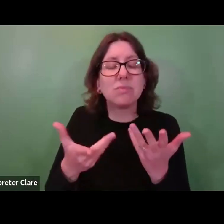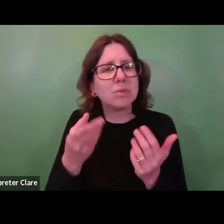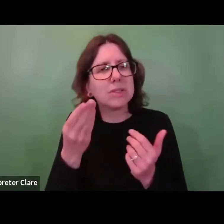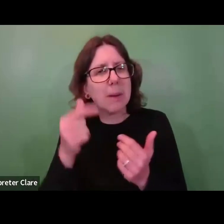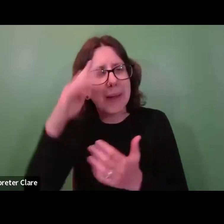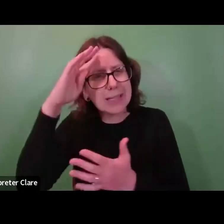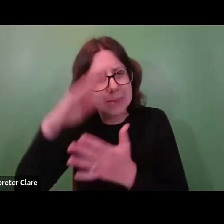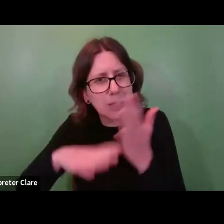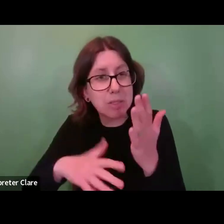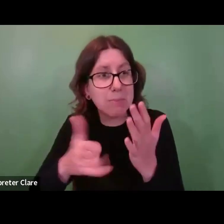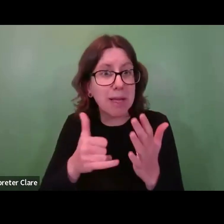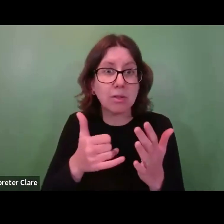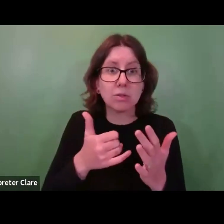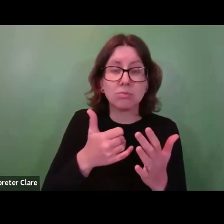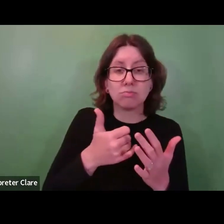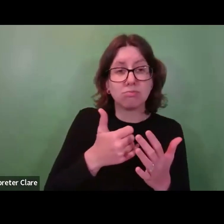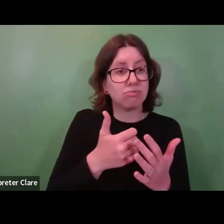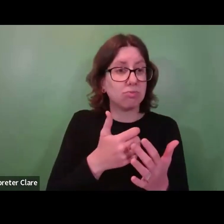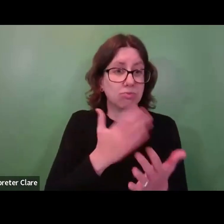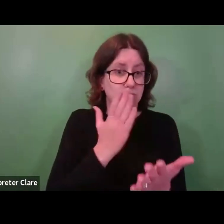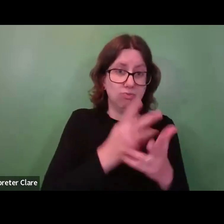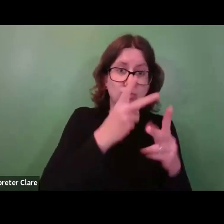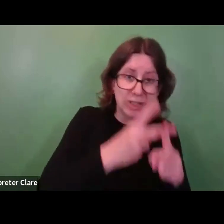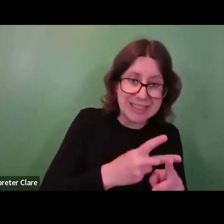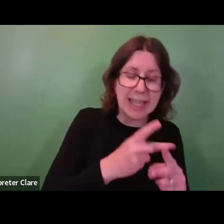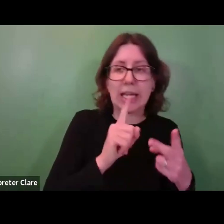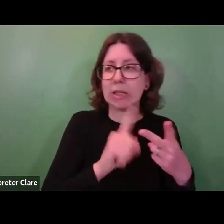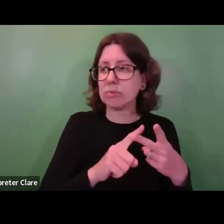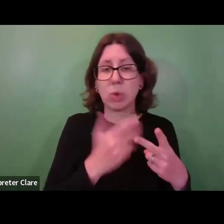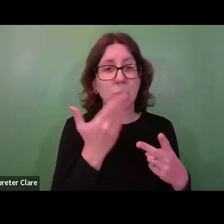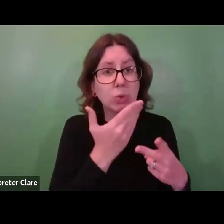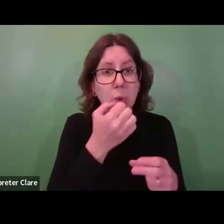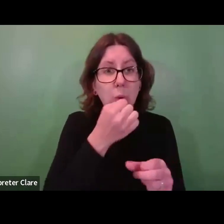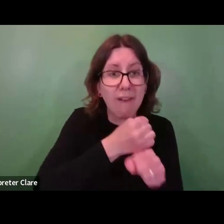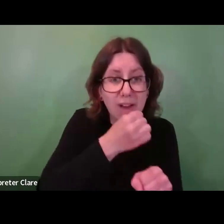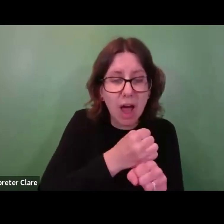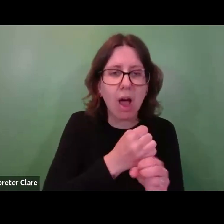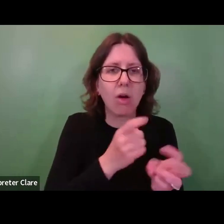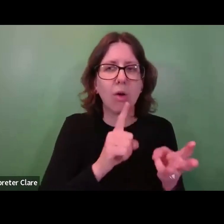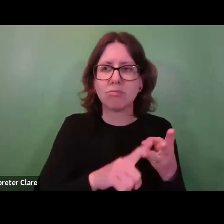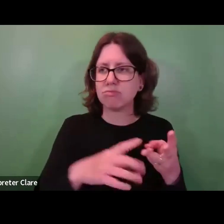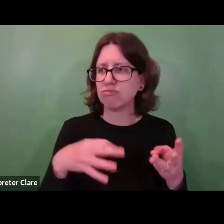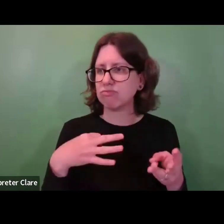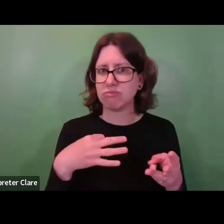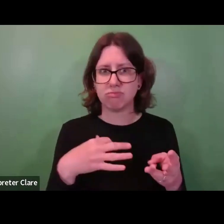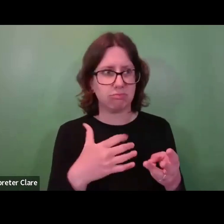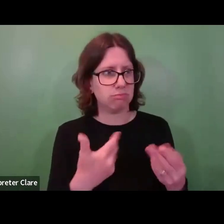or a school governor or a, a representative or member of trade union, all sorts of, you know,